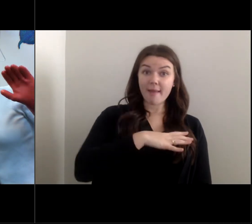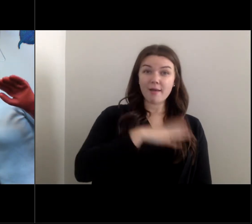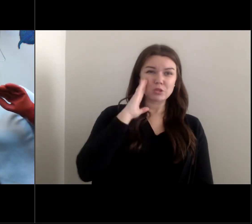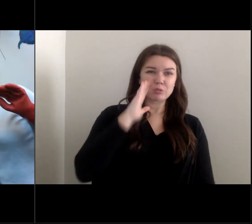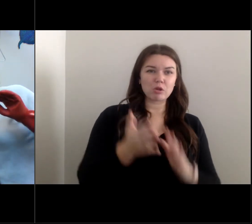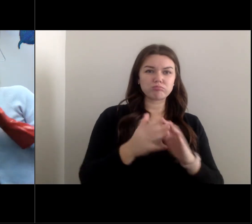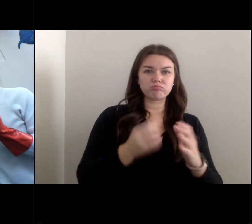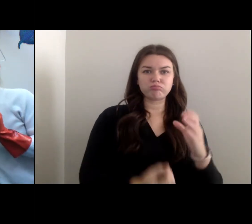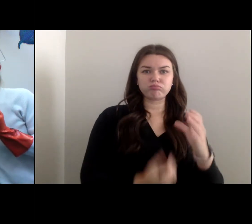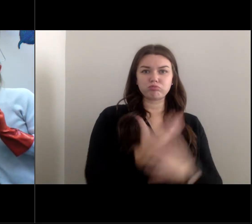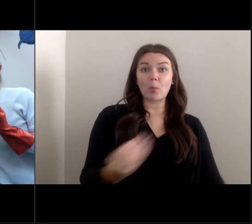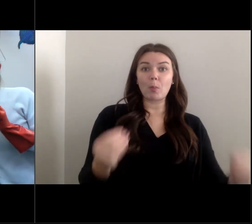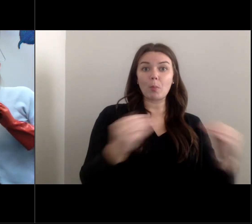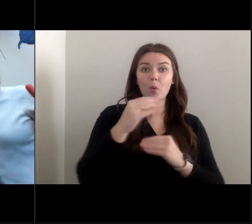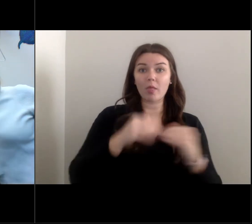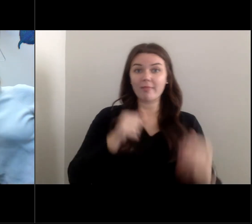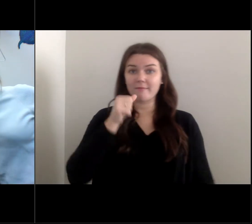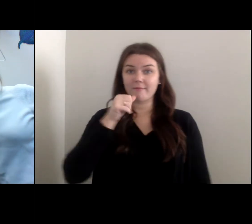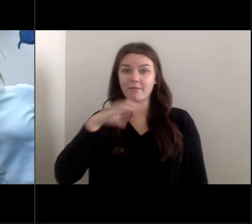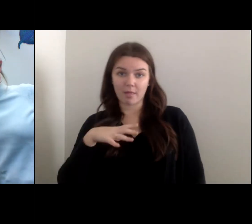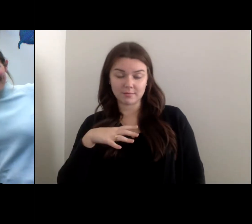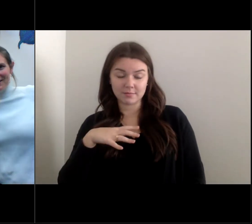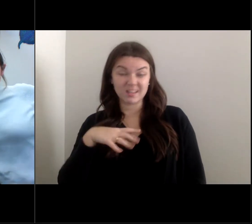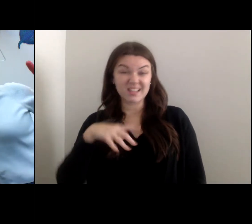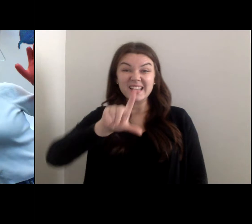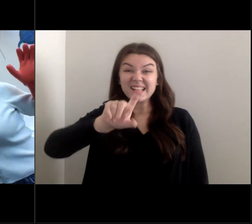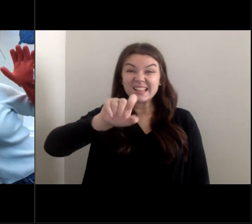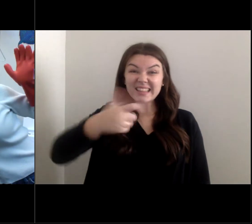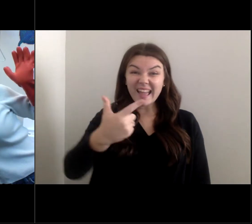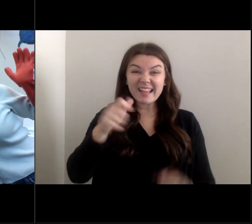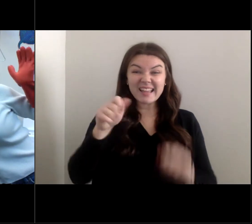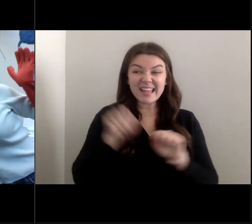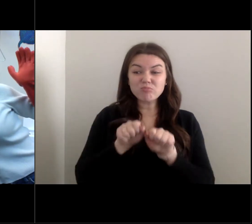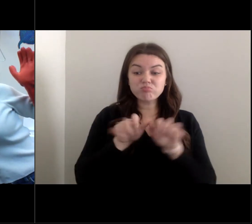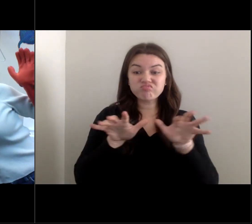And then their legs can expand a lot further on beyond that.